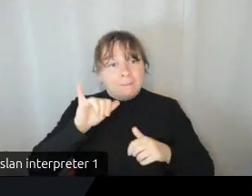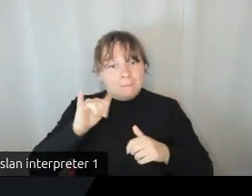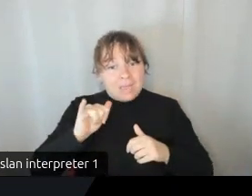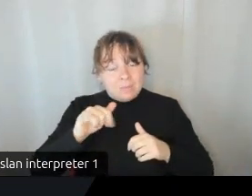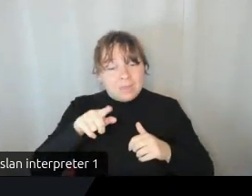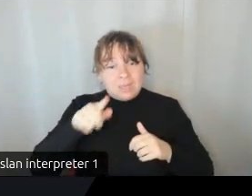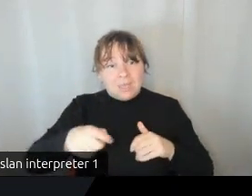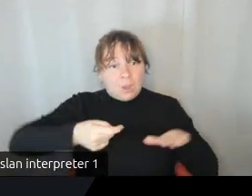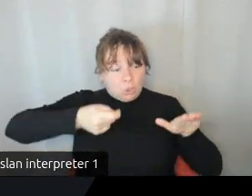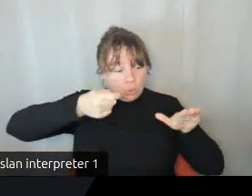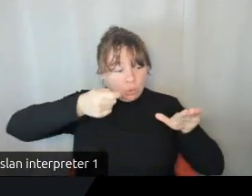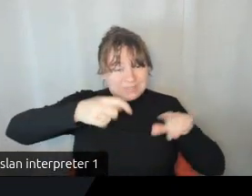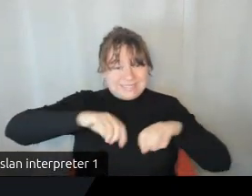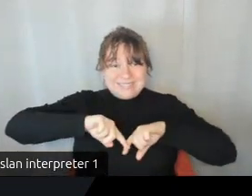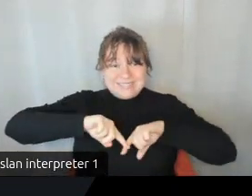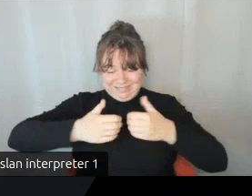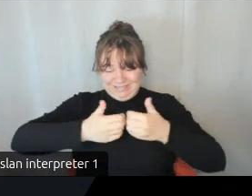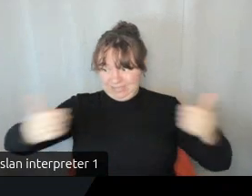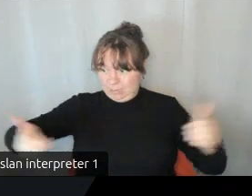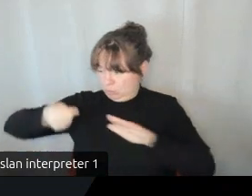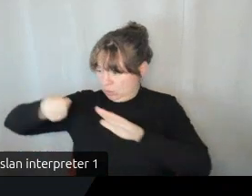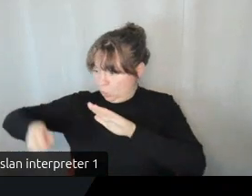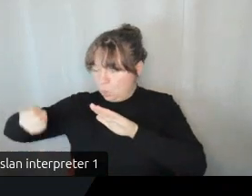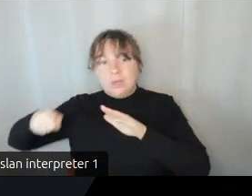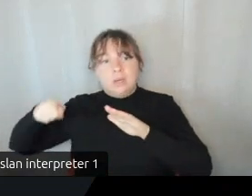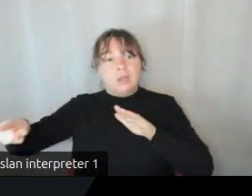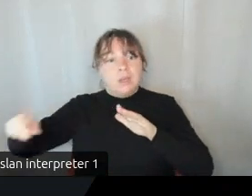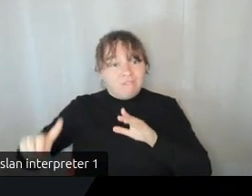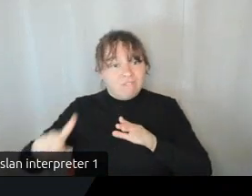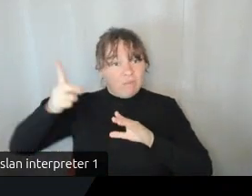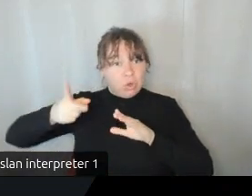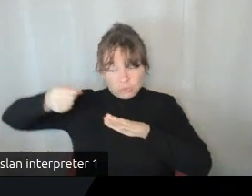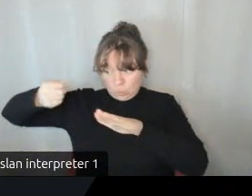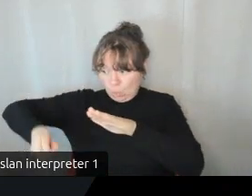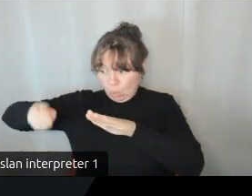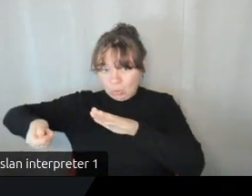but they file they now filed it down in Brisbane or Beenleigh and the court doesn't have access to